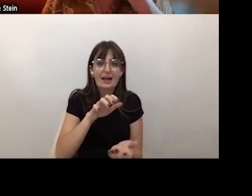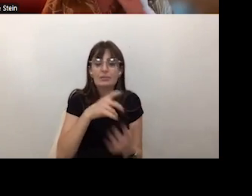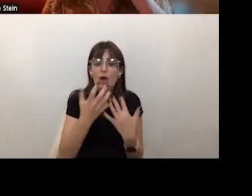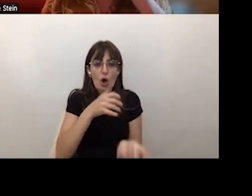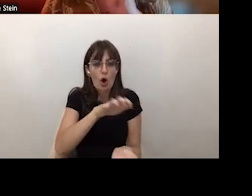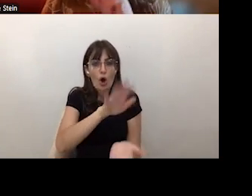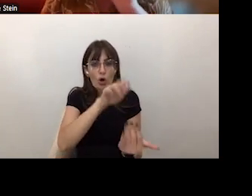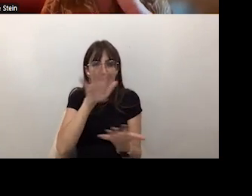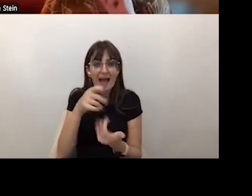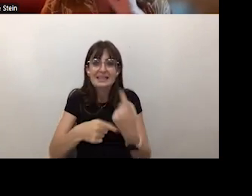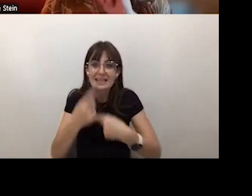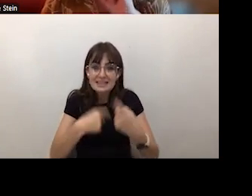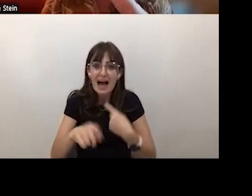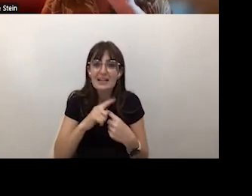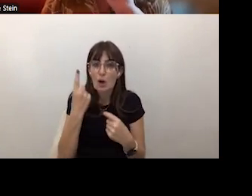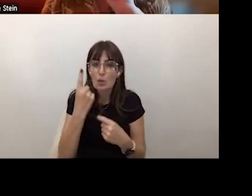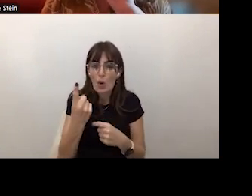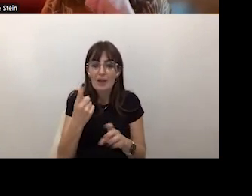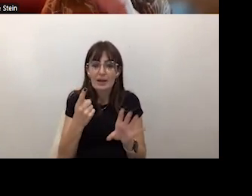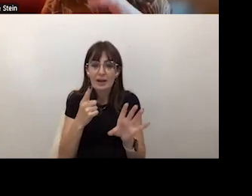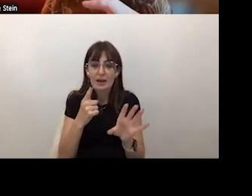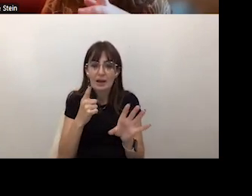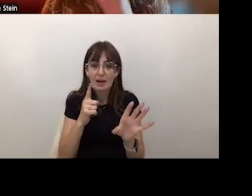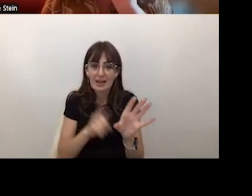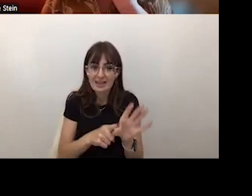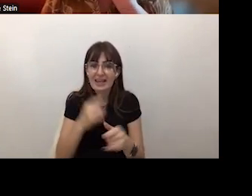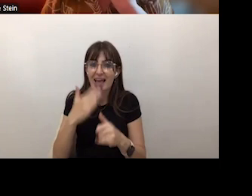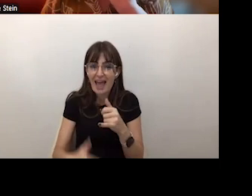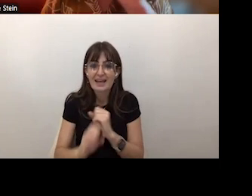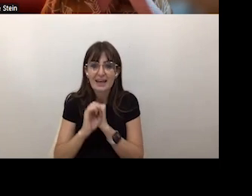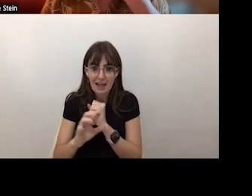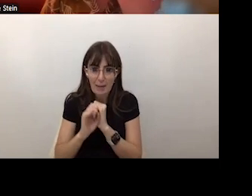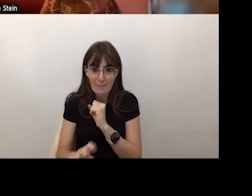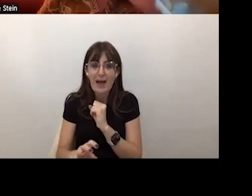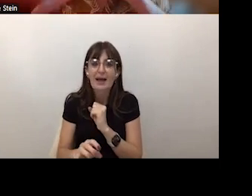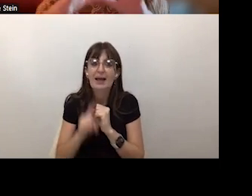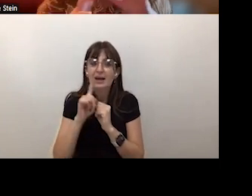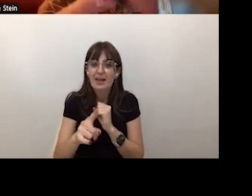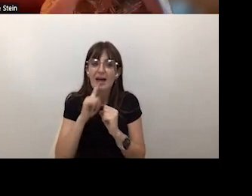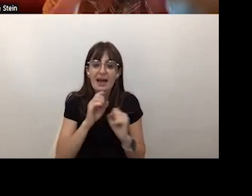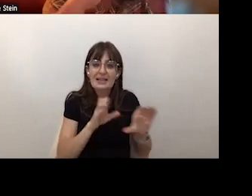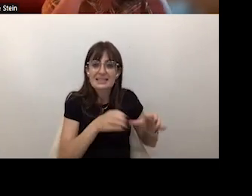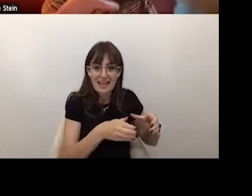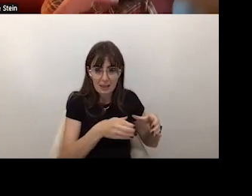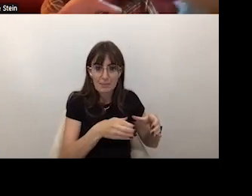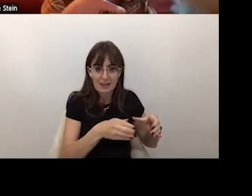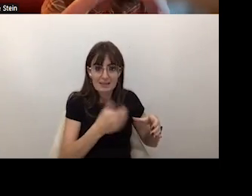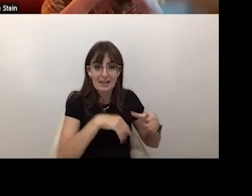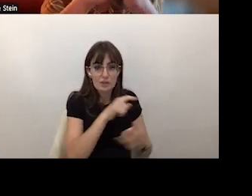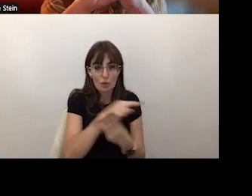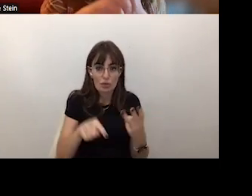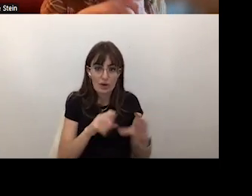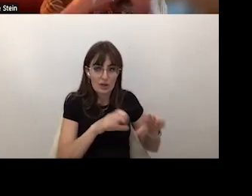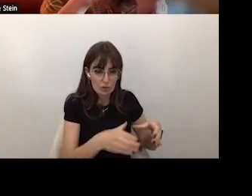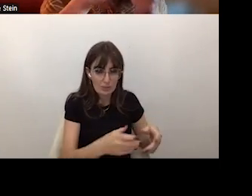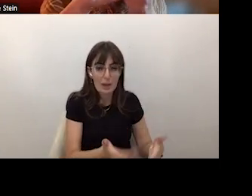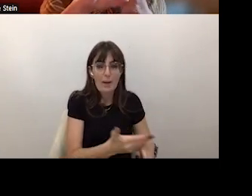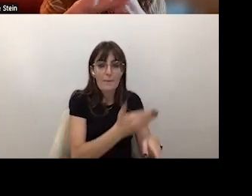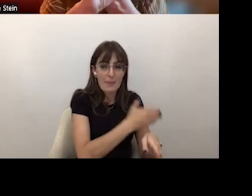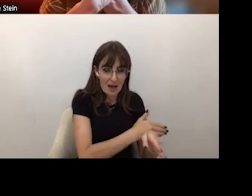focused on one year end campaign. They segmented the donors into those three groups. Past owners,